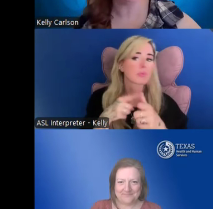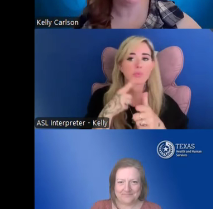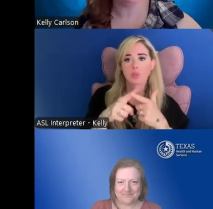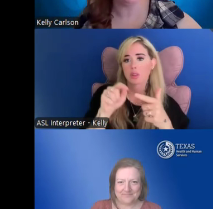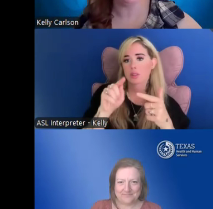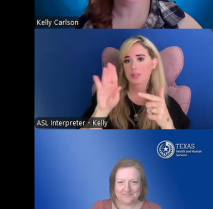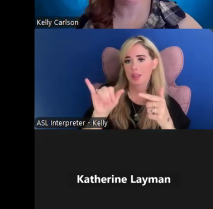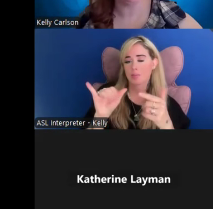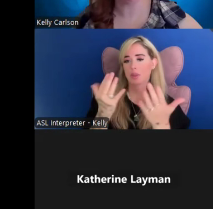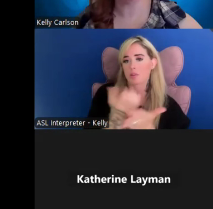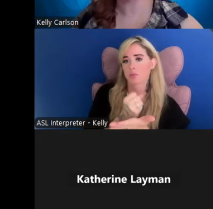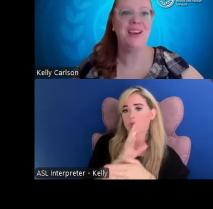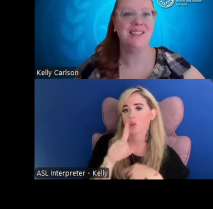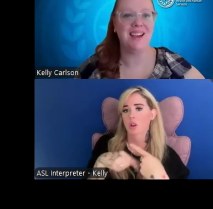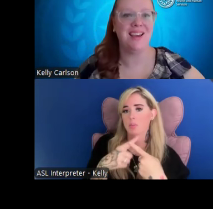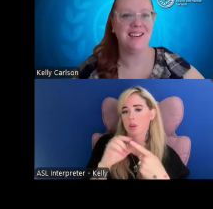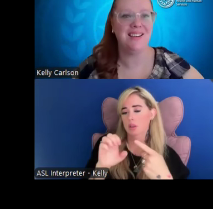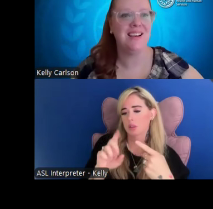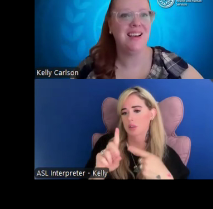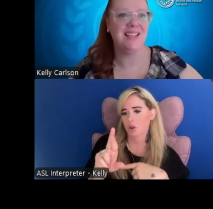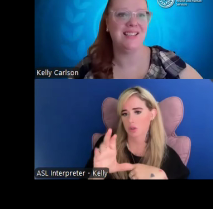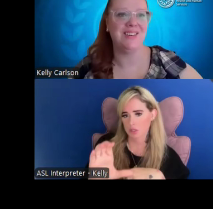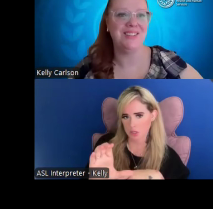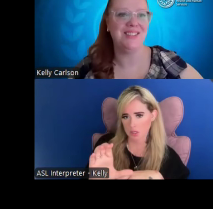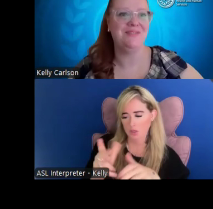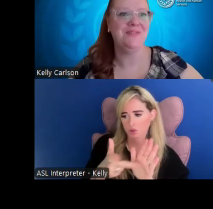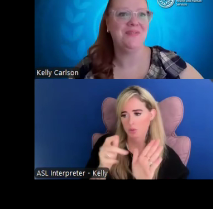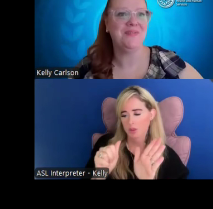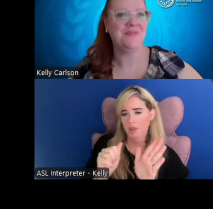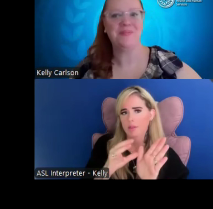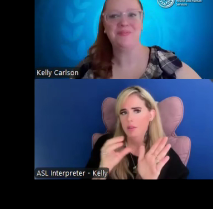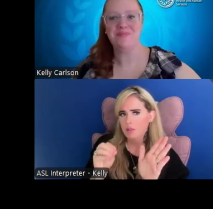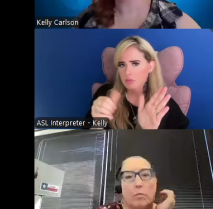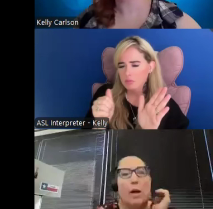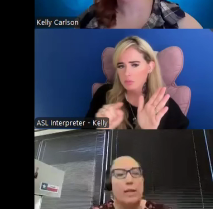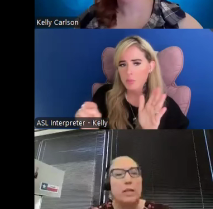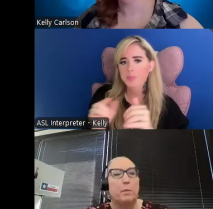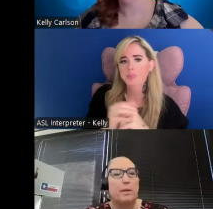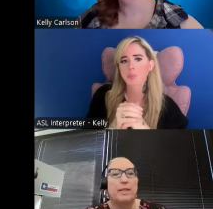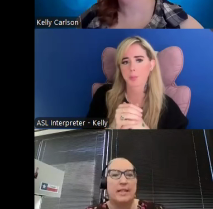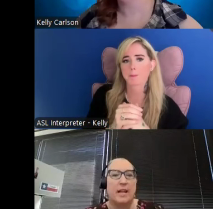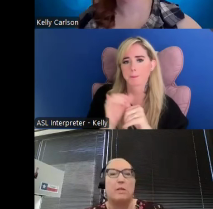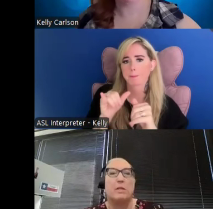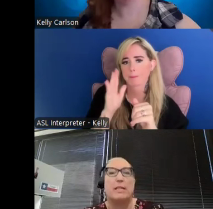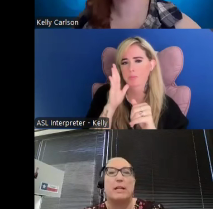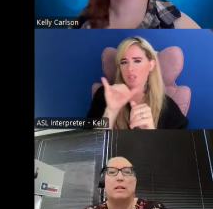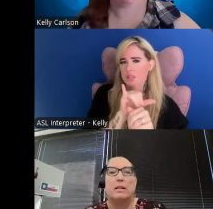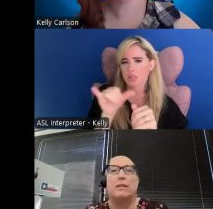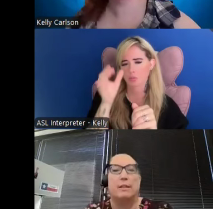Then Tammy, if you want to talk about ADRCs, AAAs and the SILs.